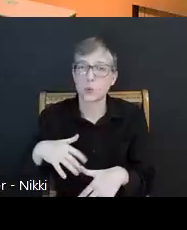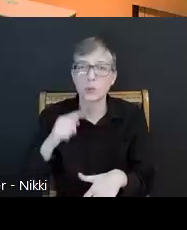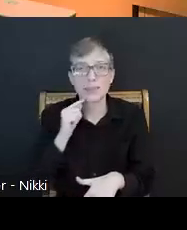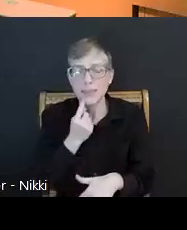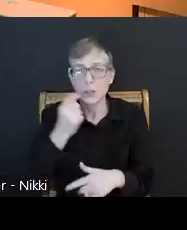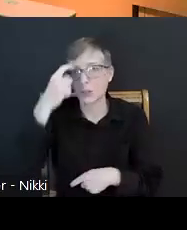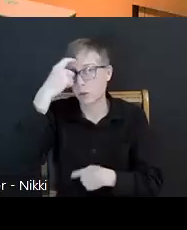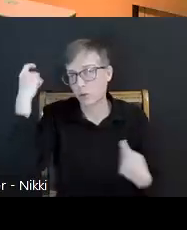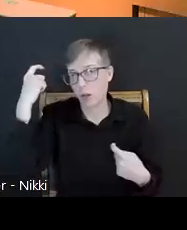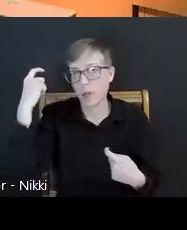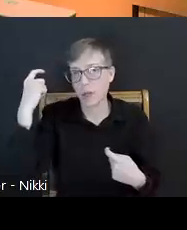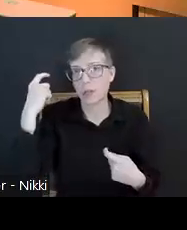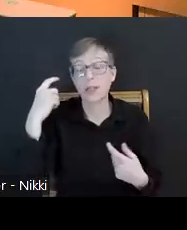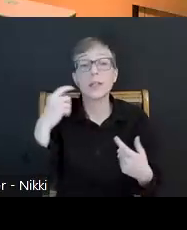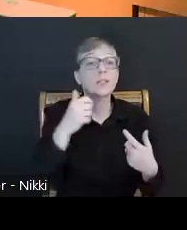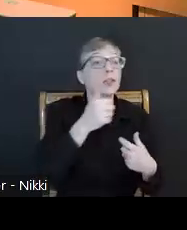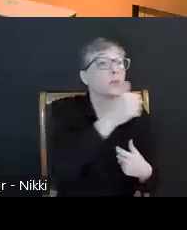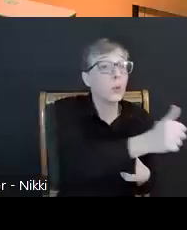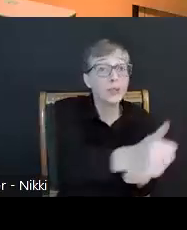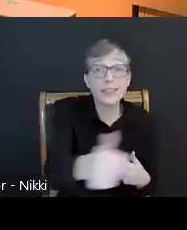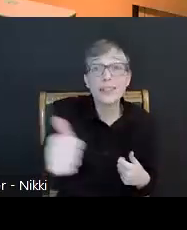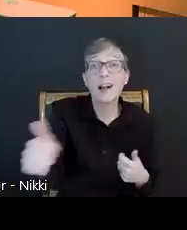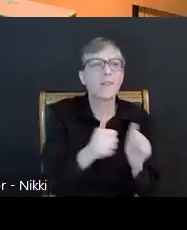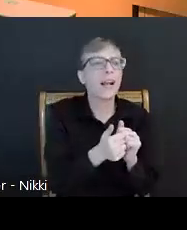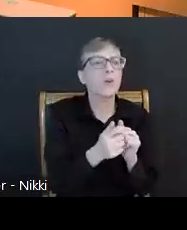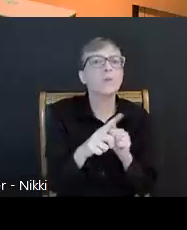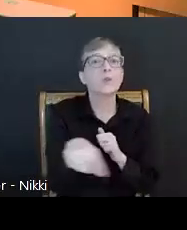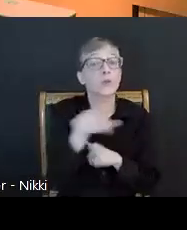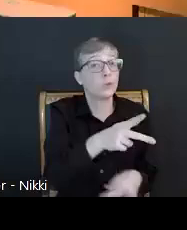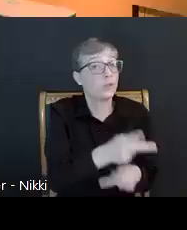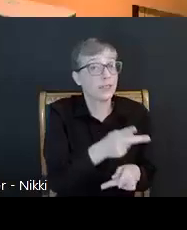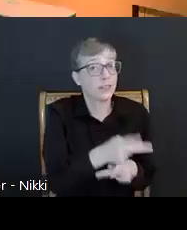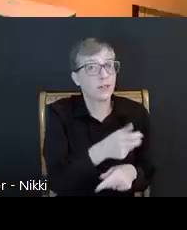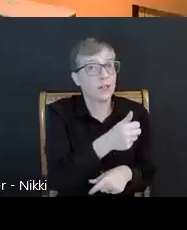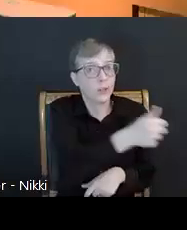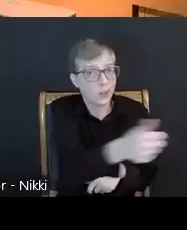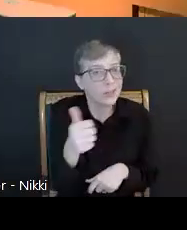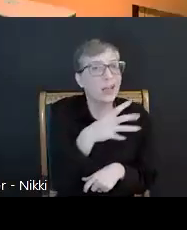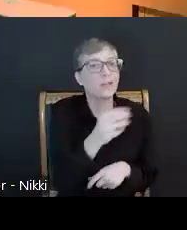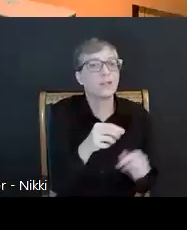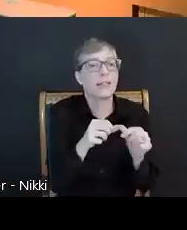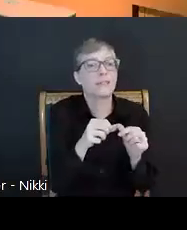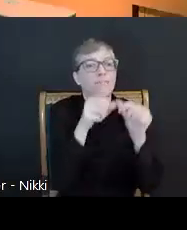take care of yourselves and keep going as a clinician to keep doing this important work